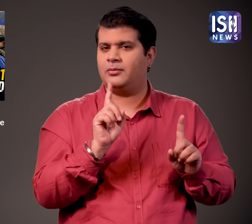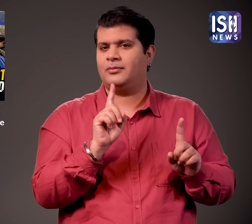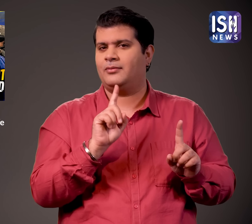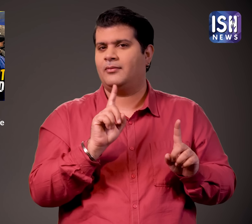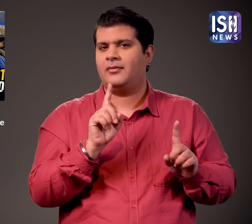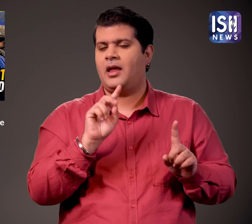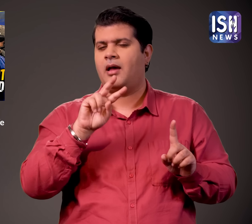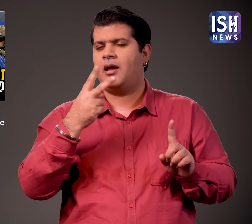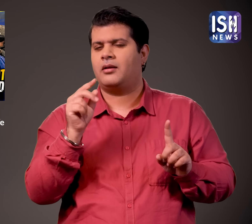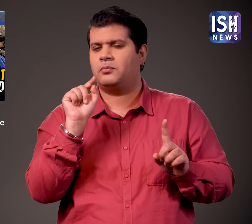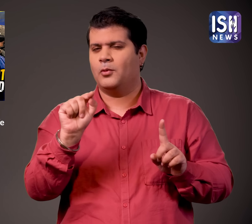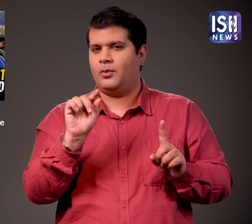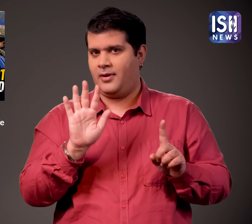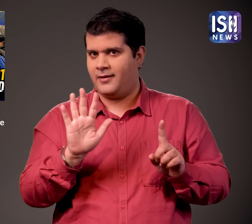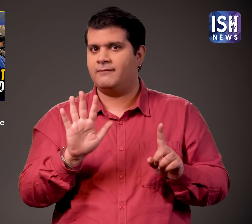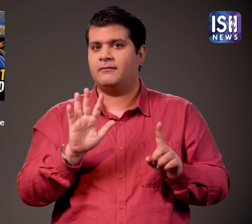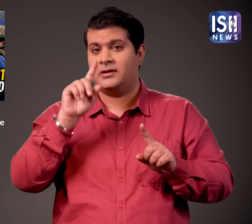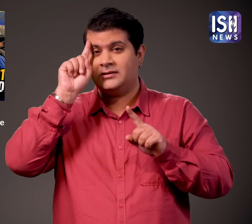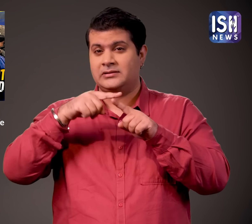No, there is another reason.